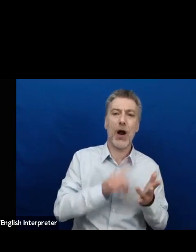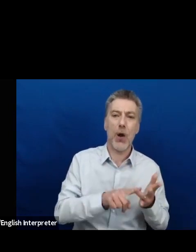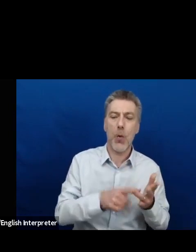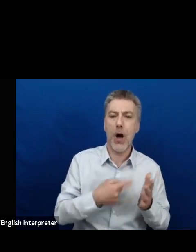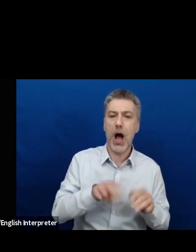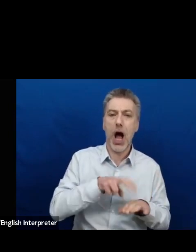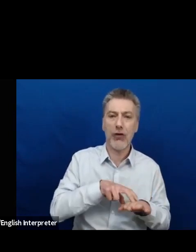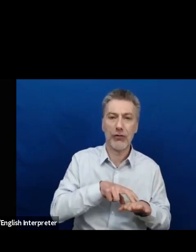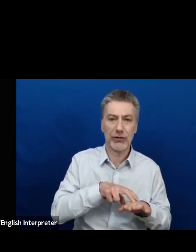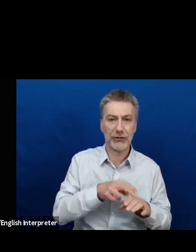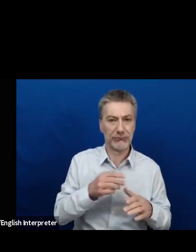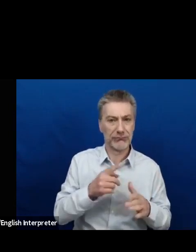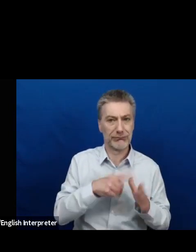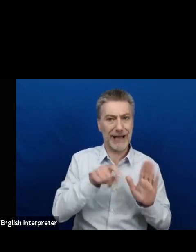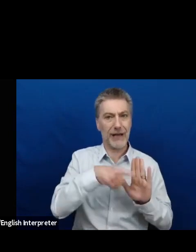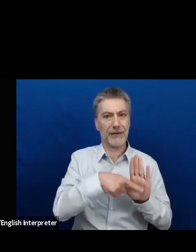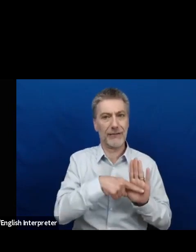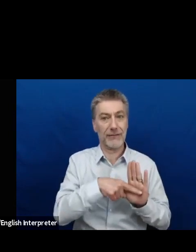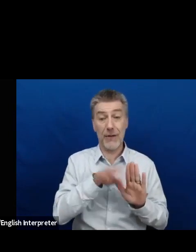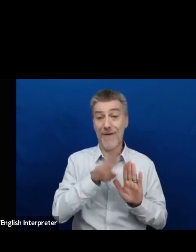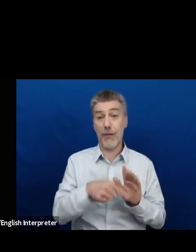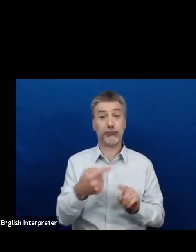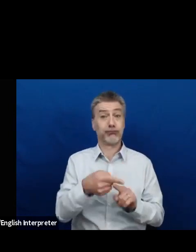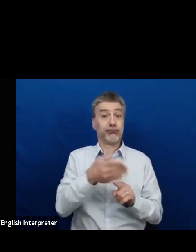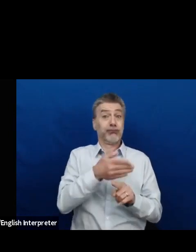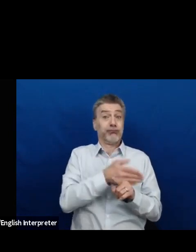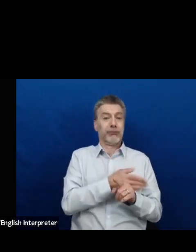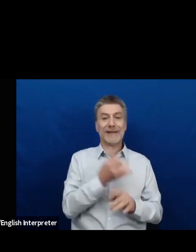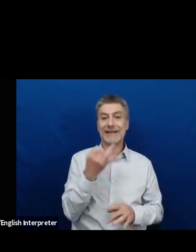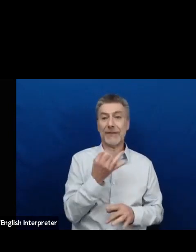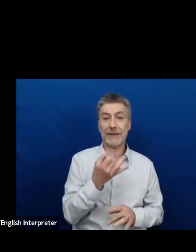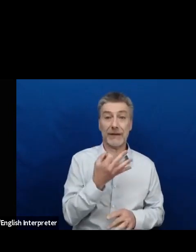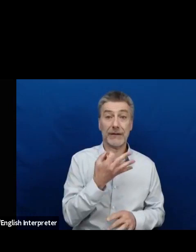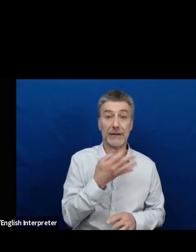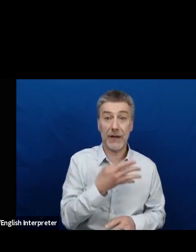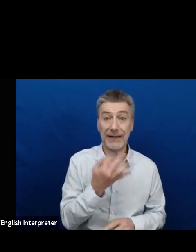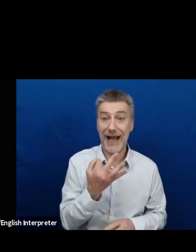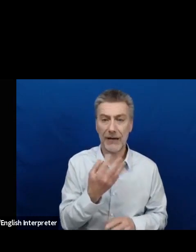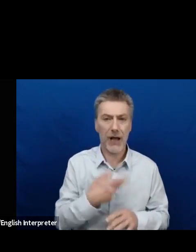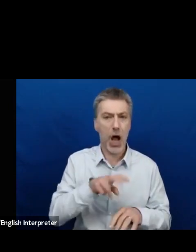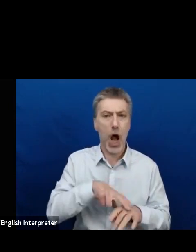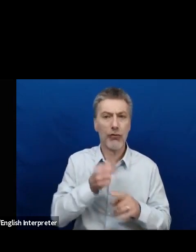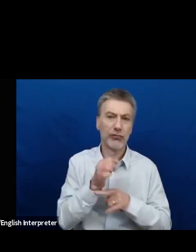in debates around national sovereignty with one concern being about